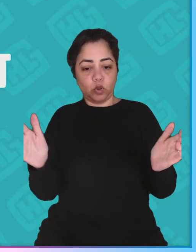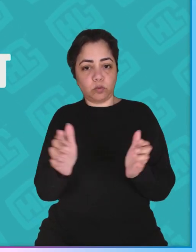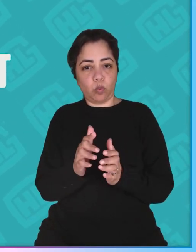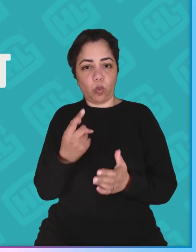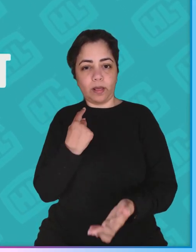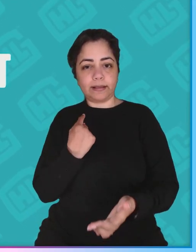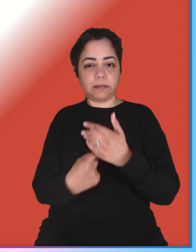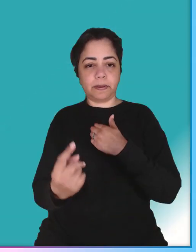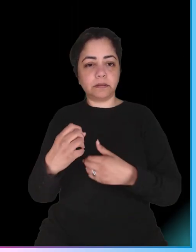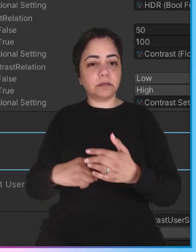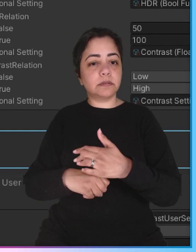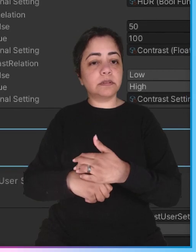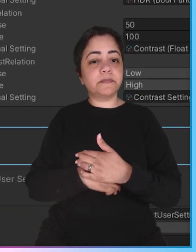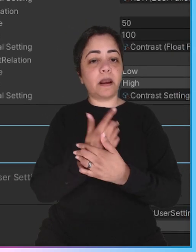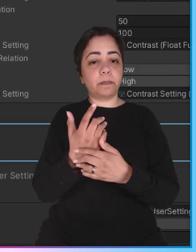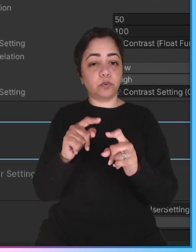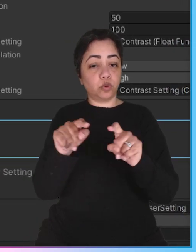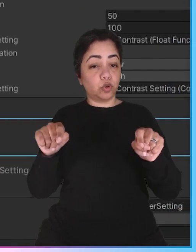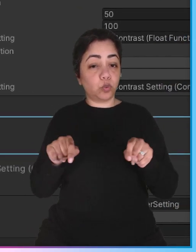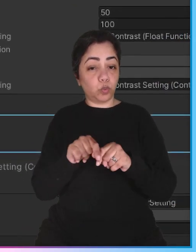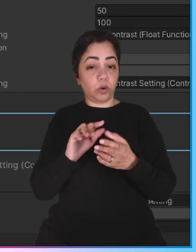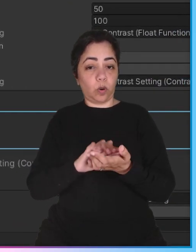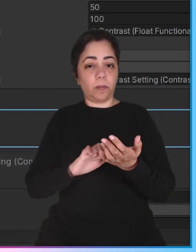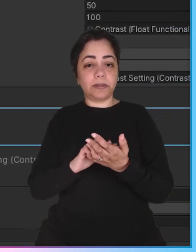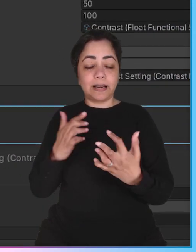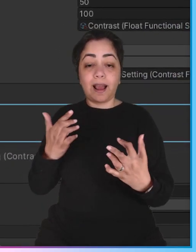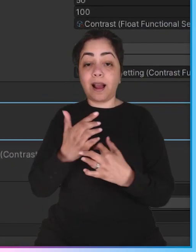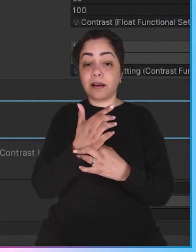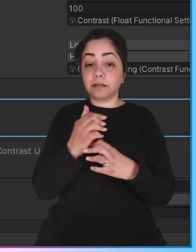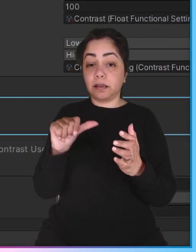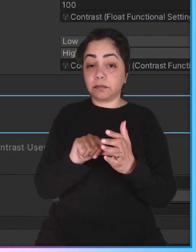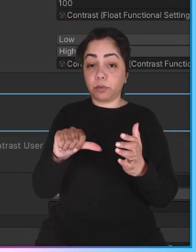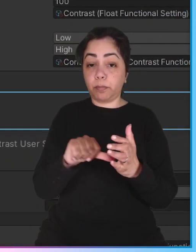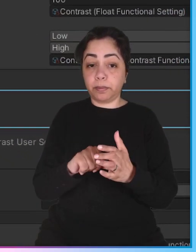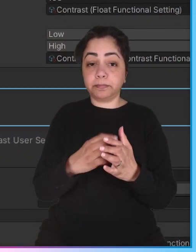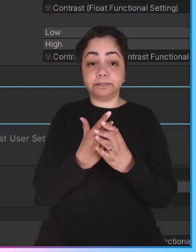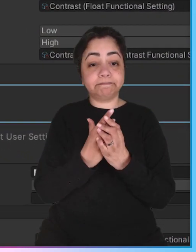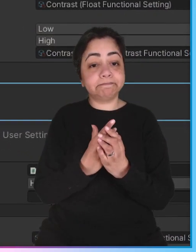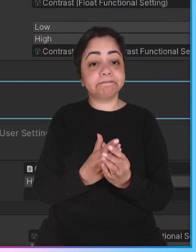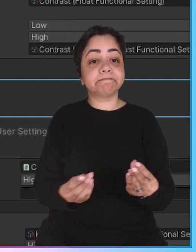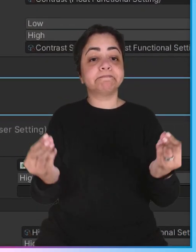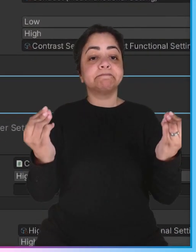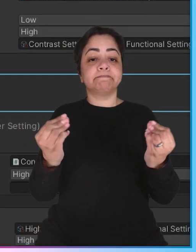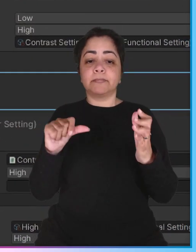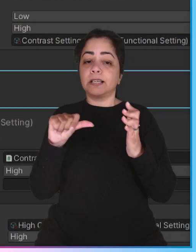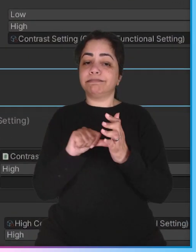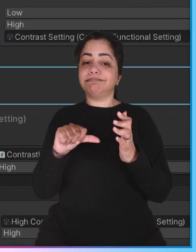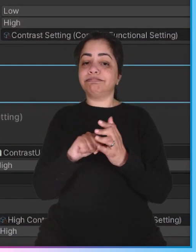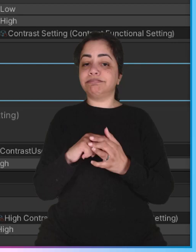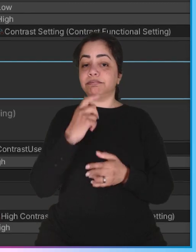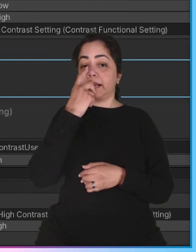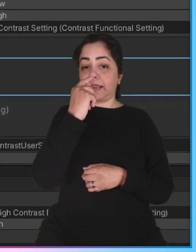The settings and accessibility toolkit is a plugin for the Unity engine which our development team has built as a customisable framework